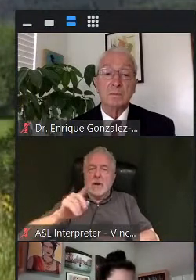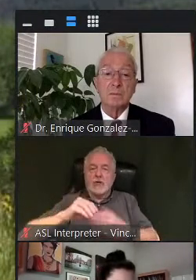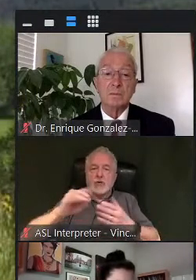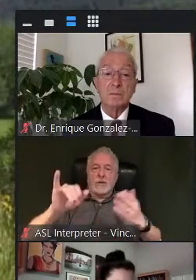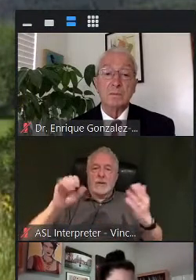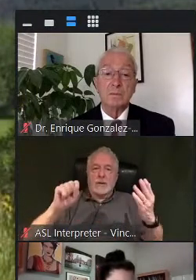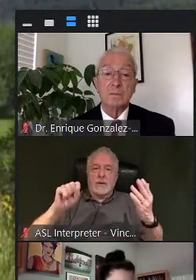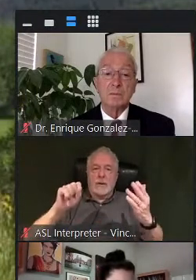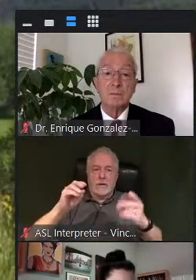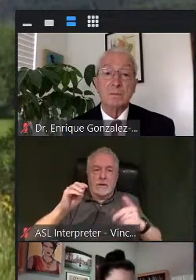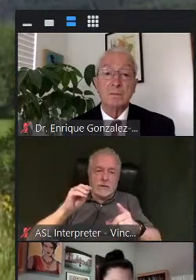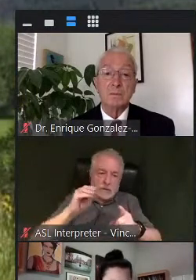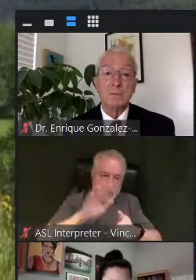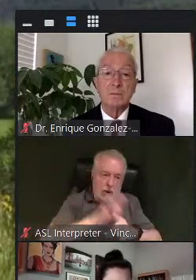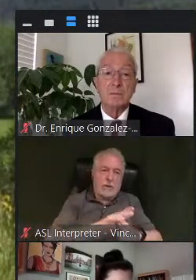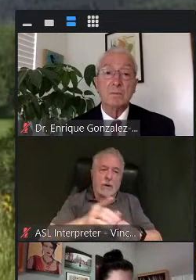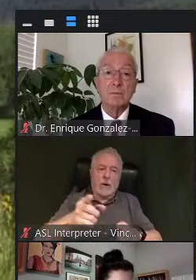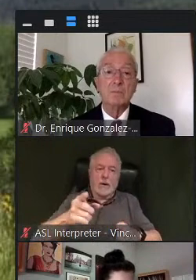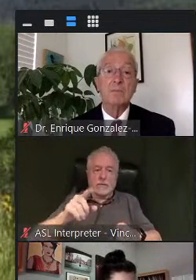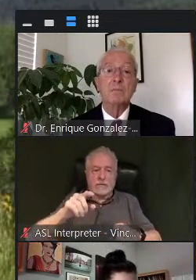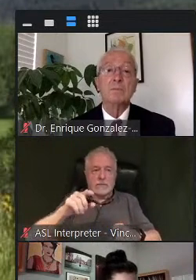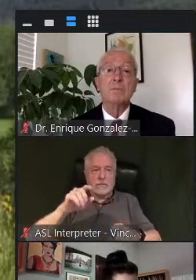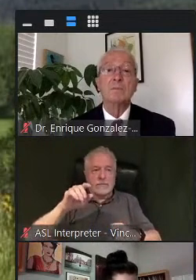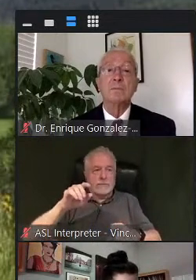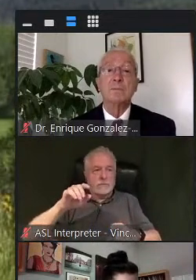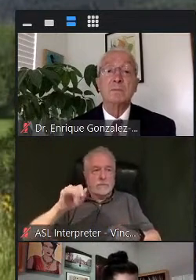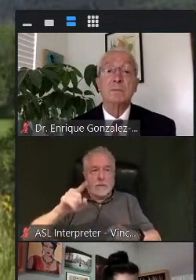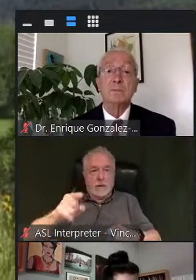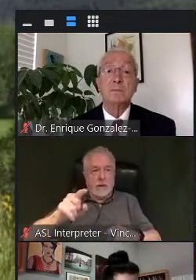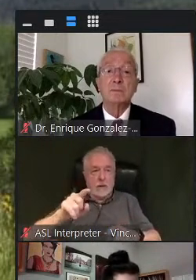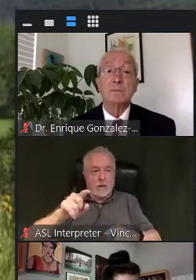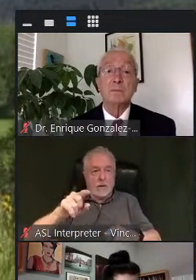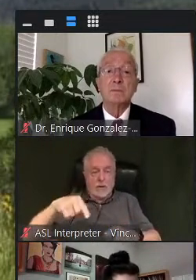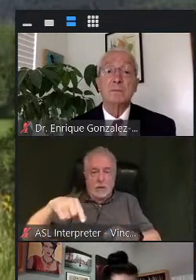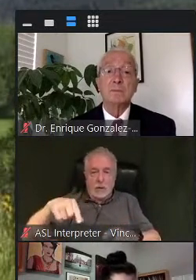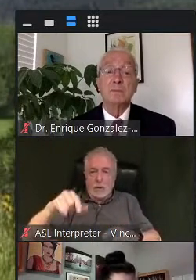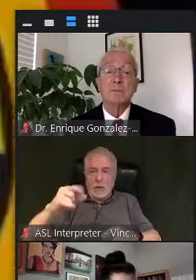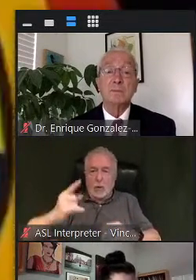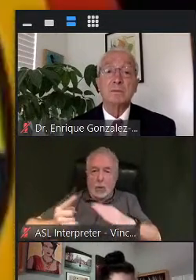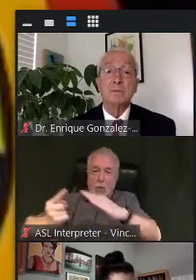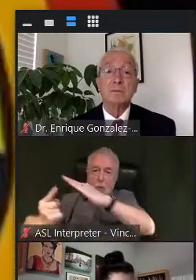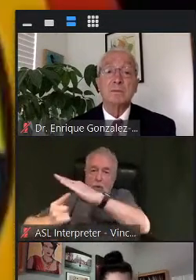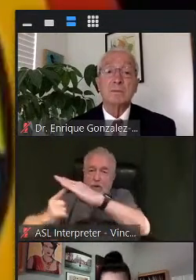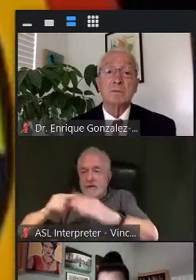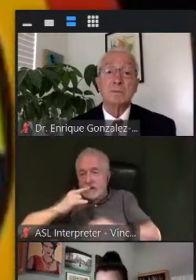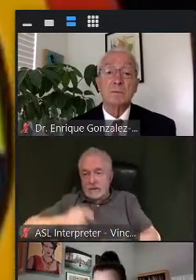is exposed? Is there a quarantine for the kids?